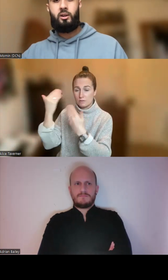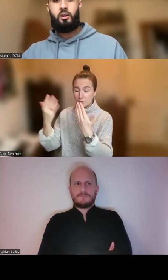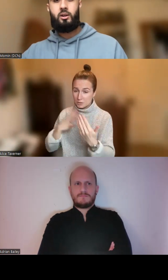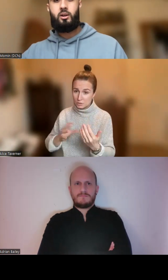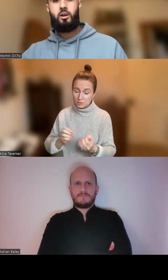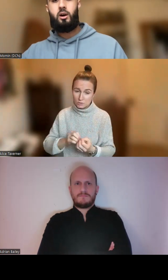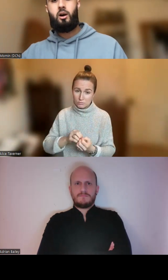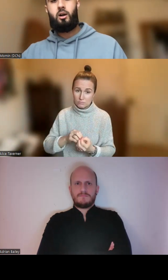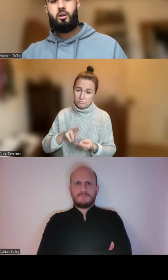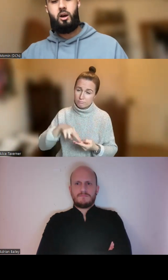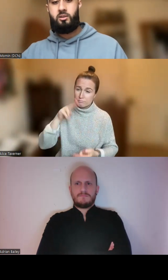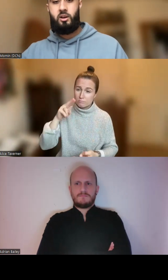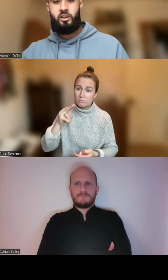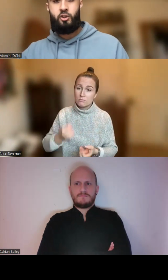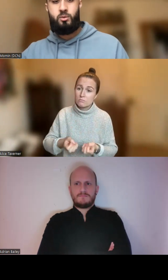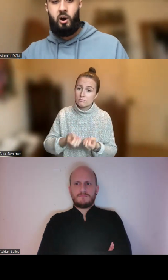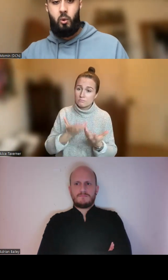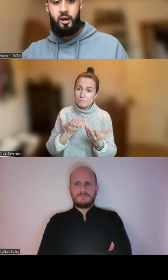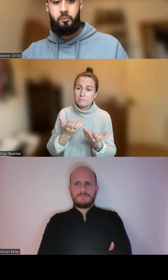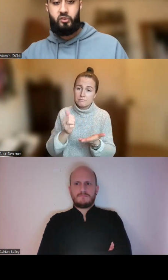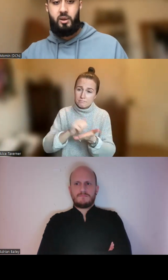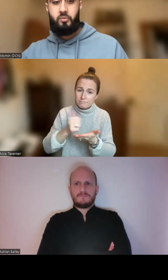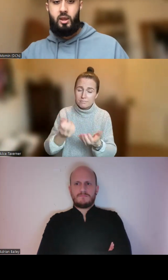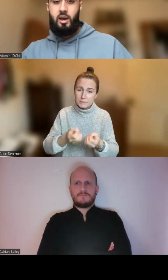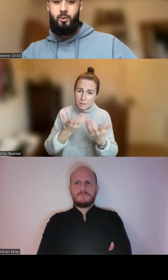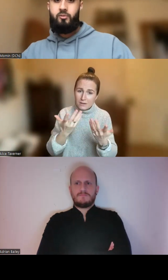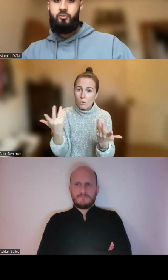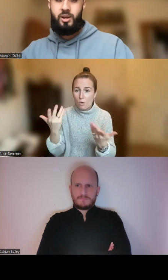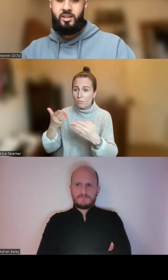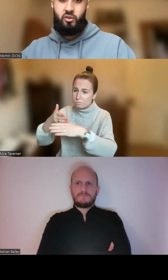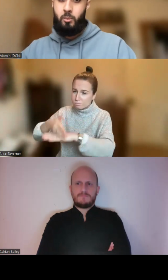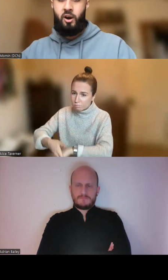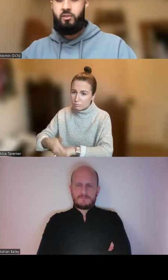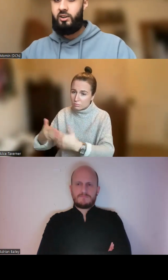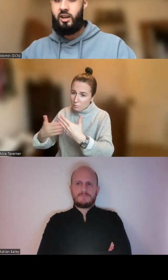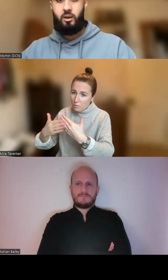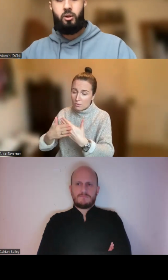in a huge amount of work? With Facebook and Instagram, they are very scalable.